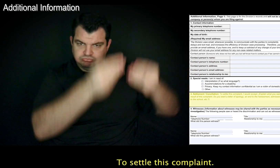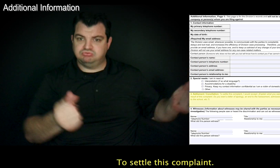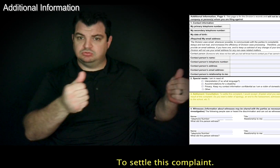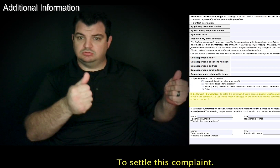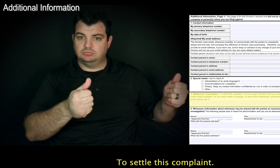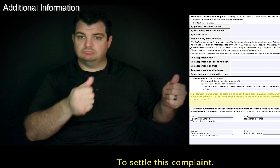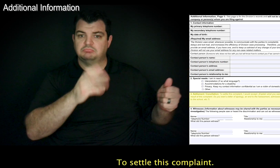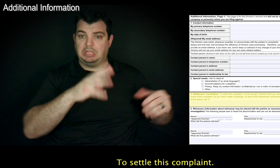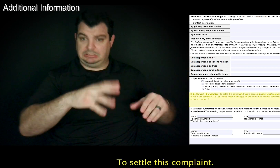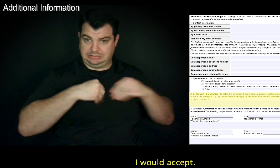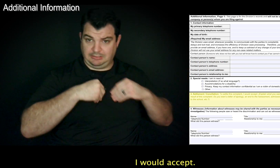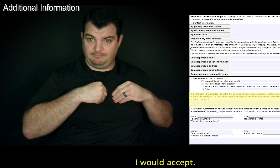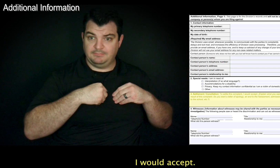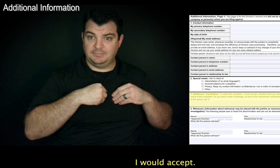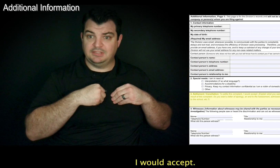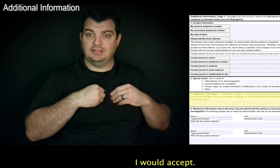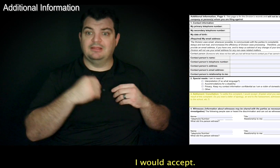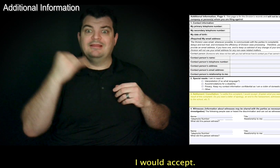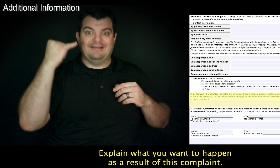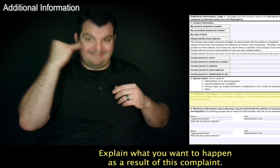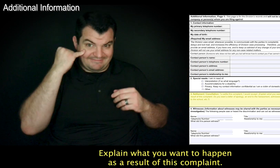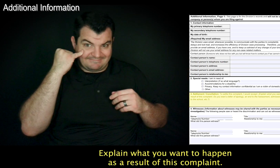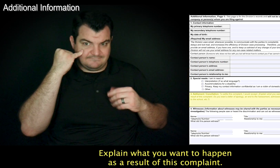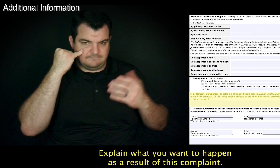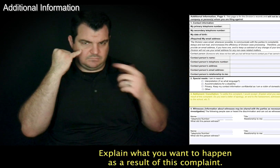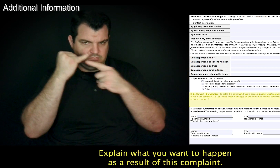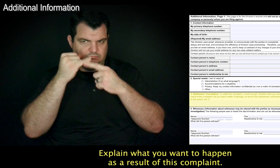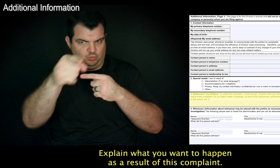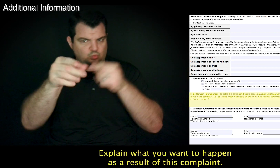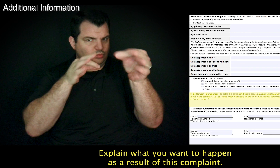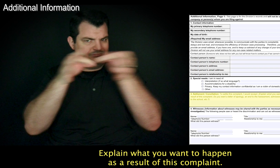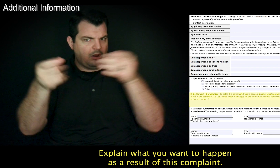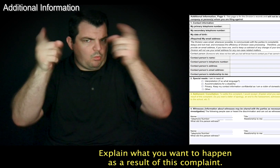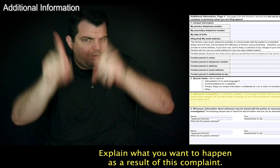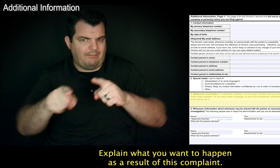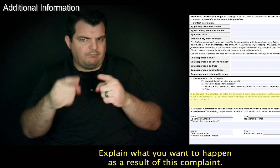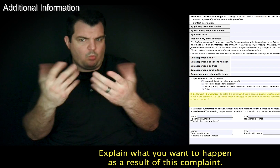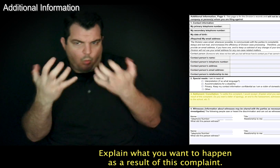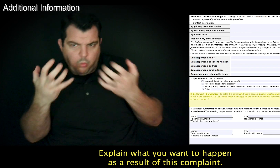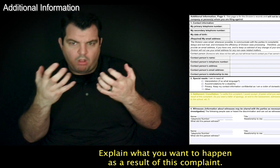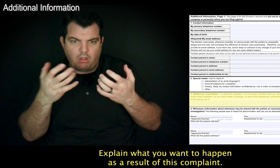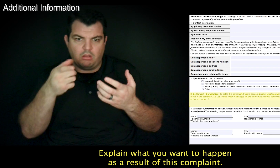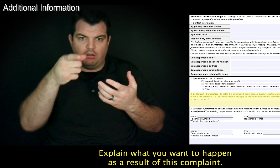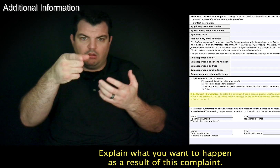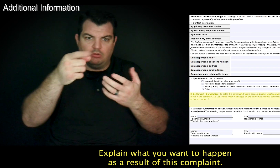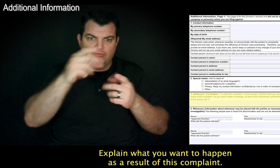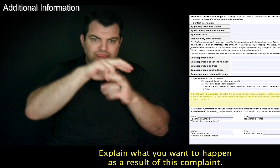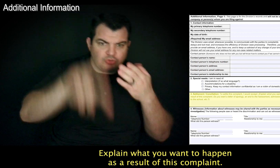To settle this complaint. I would accept. Explain what you want to happen as a result of this complaint.